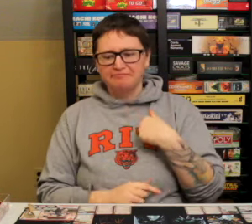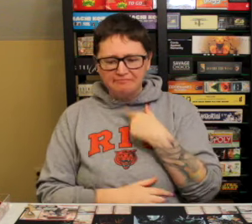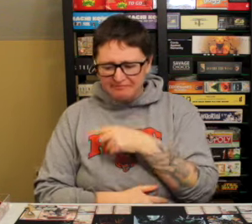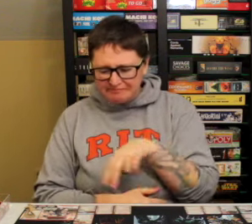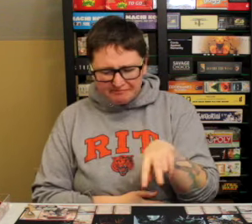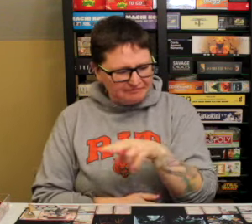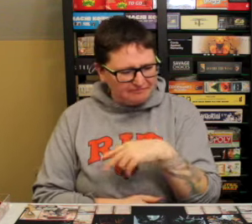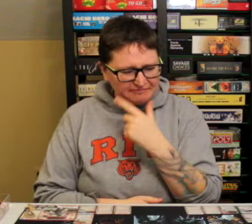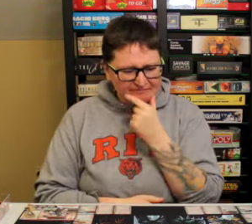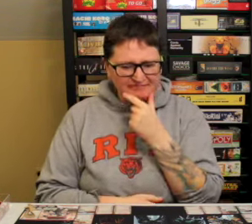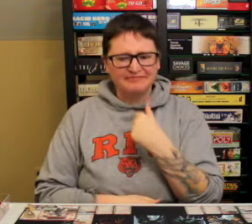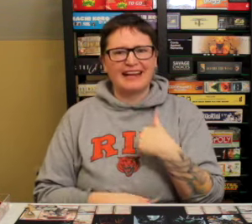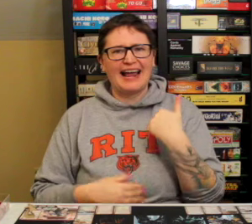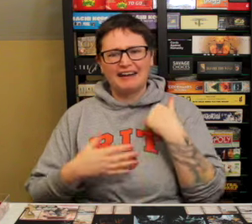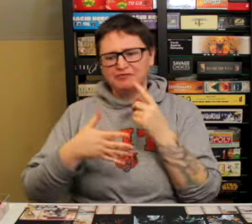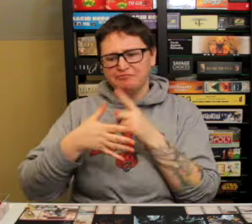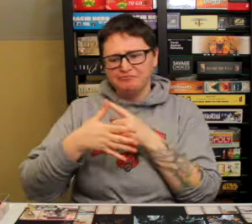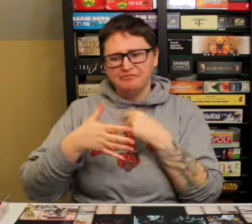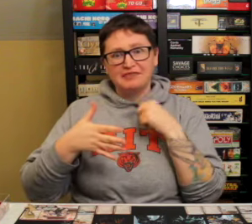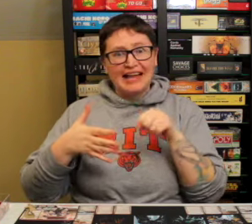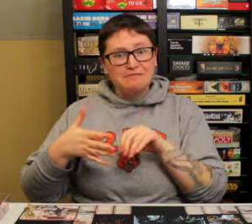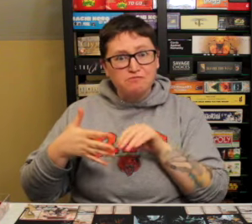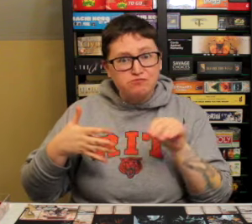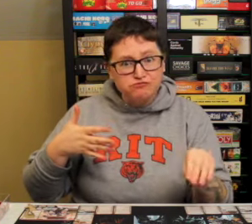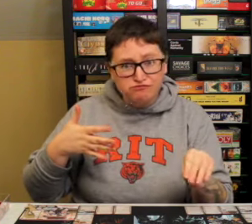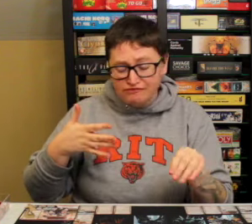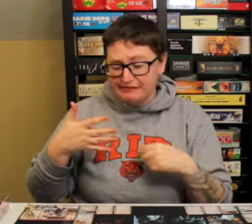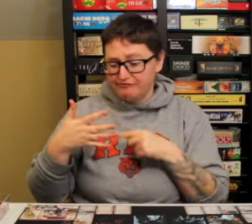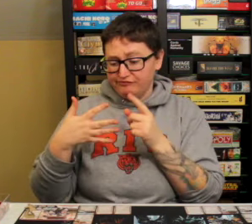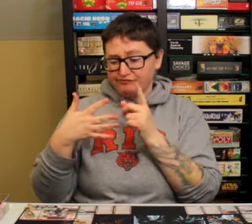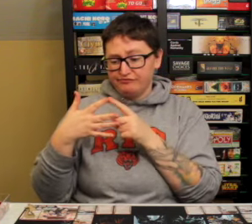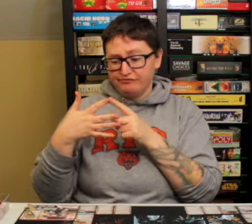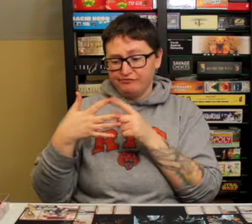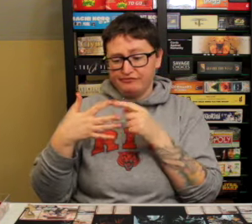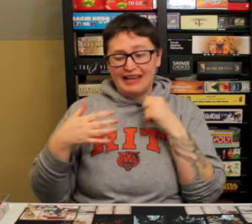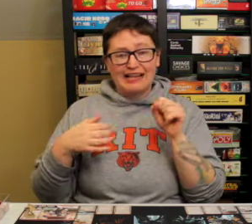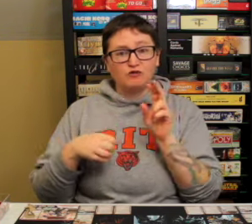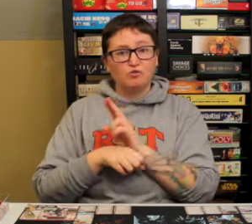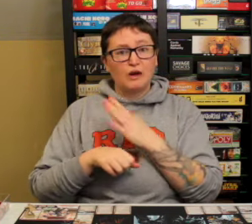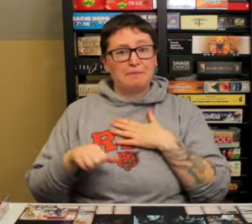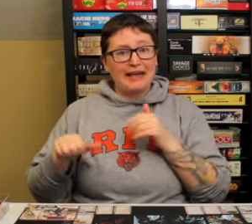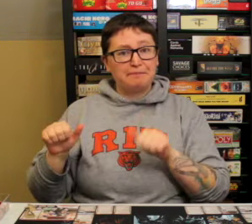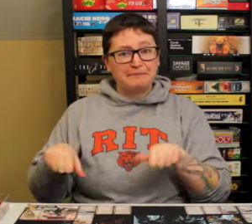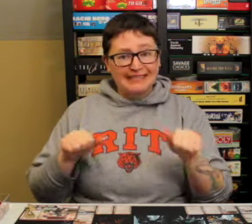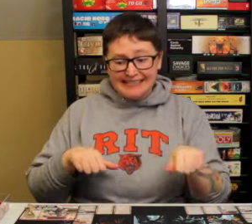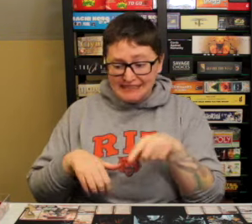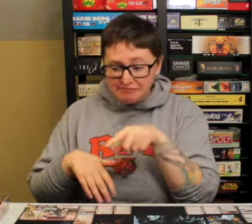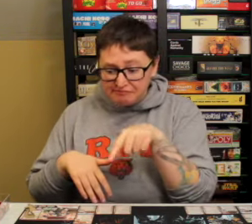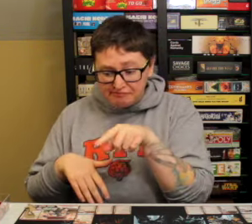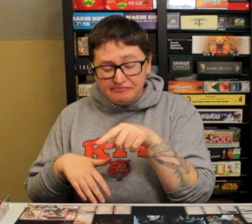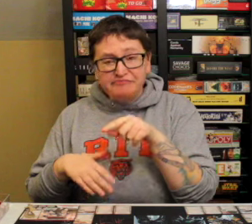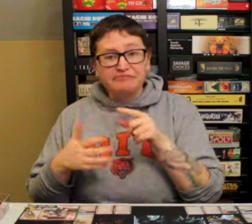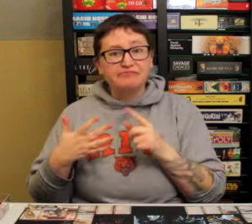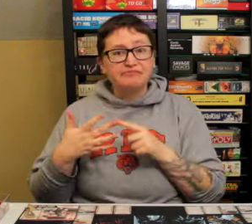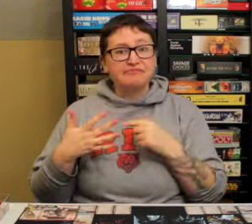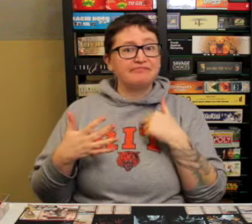In that game during my turn I have to figure out okay I can either move, I can use my abilities,